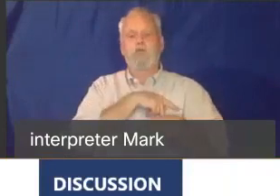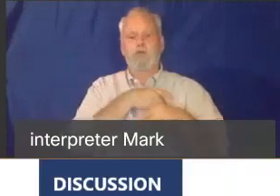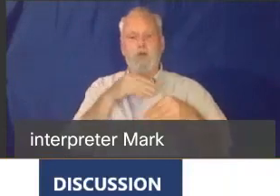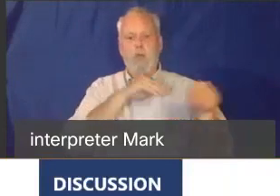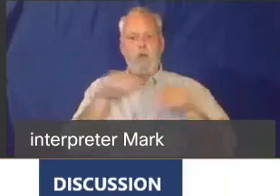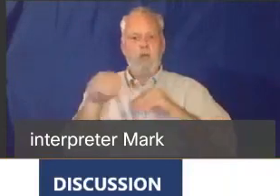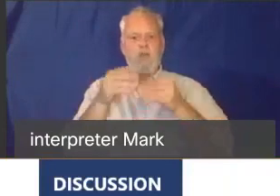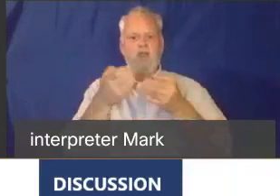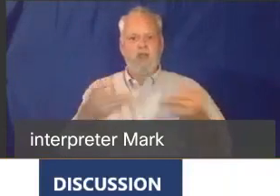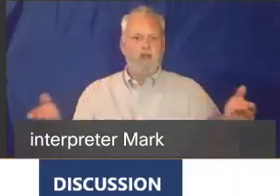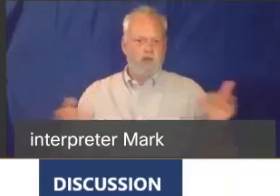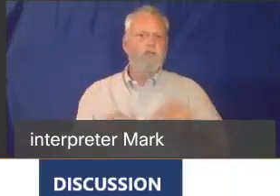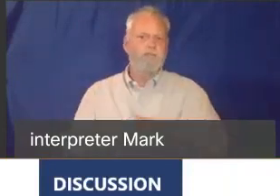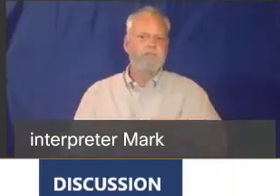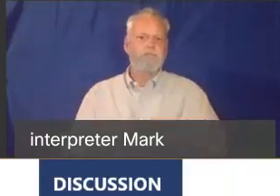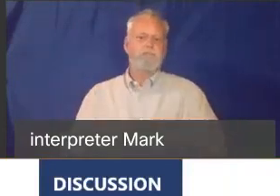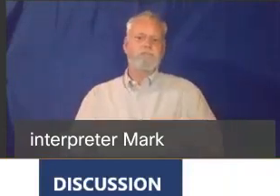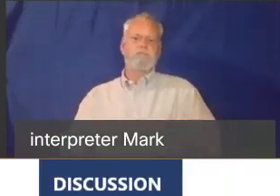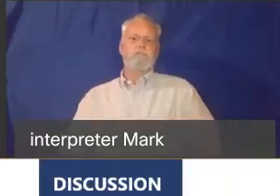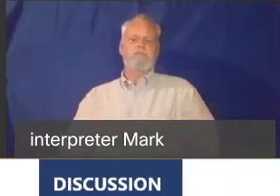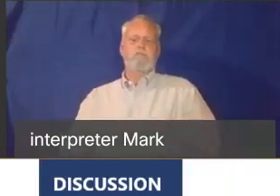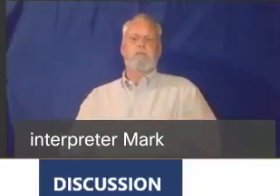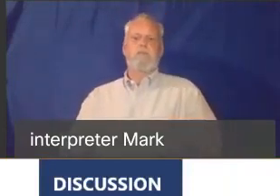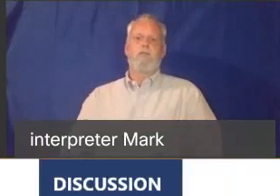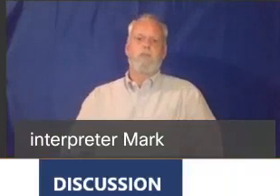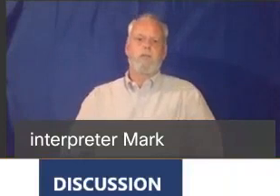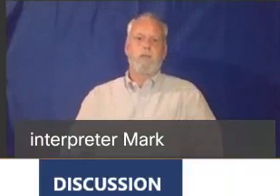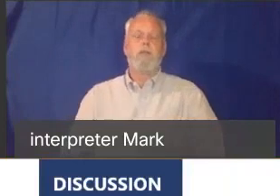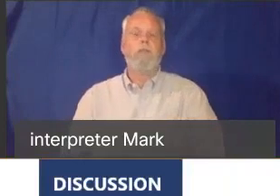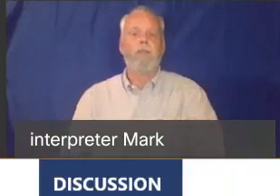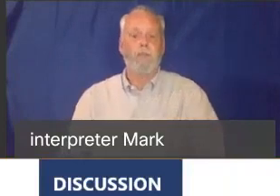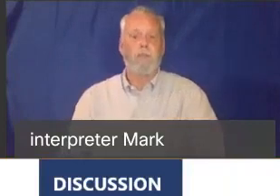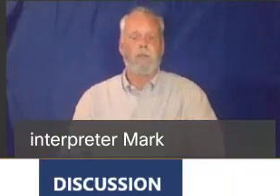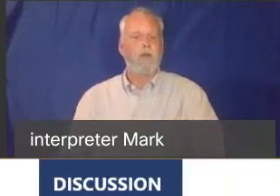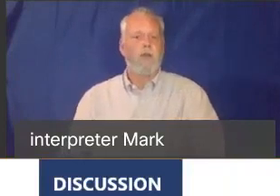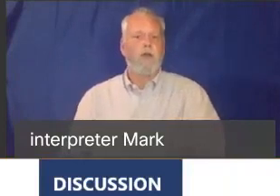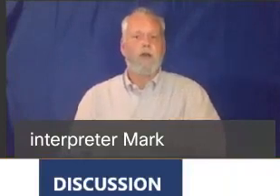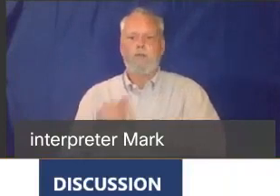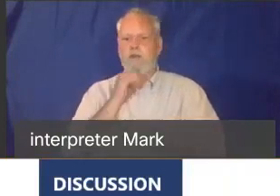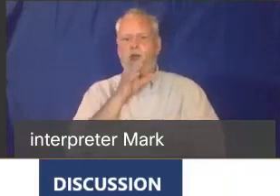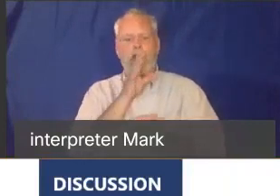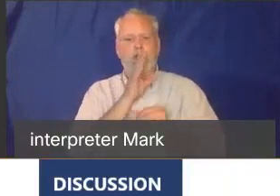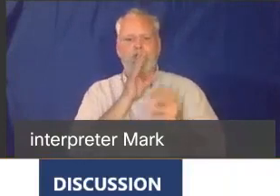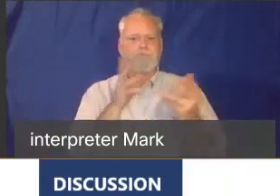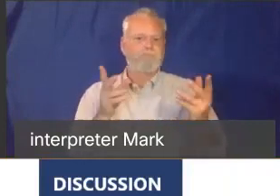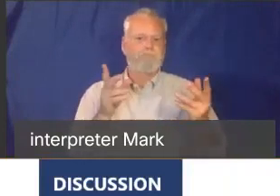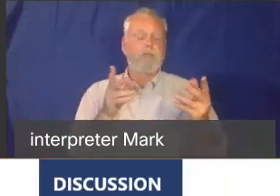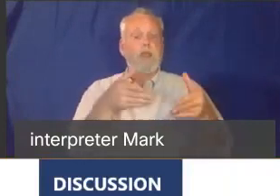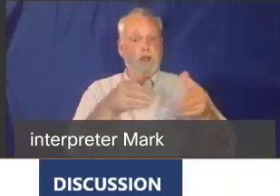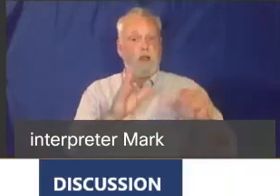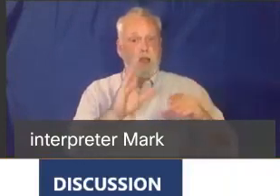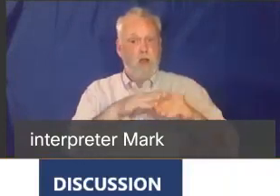Micro mobility, things that you see, and I, I won't speak to their aloud. They're allowed on DC sidewalks.